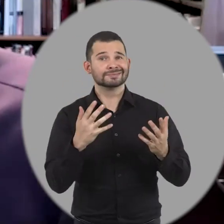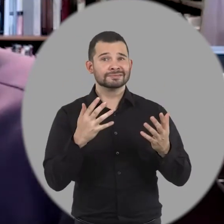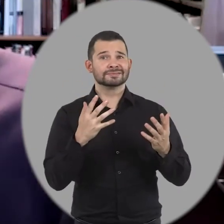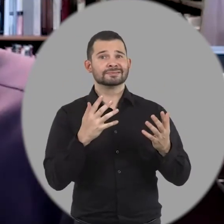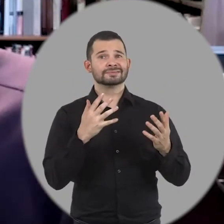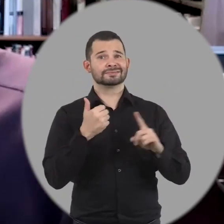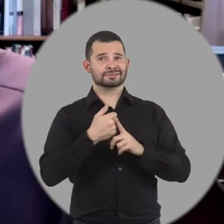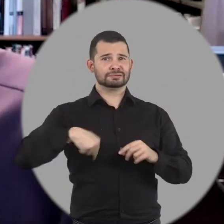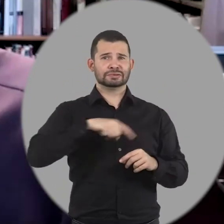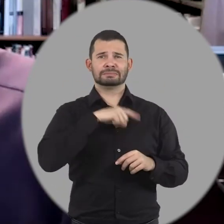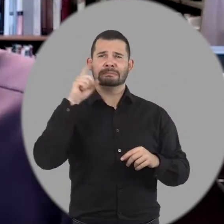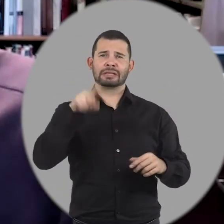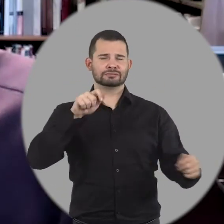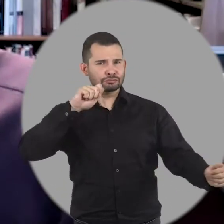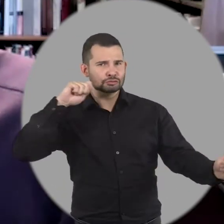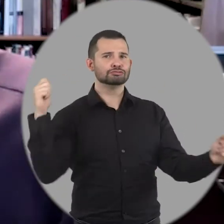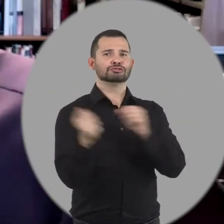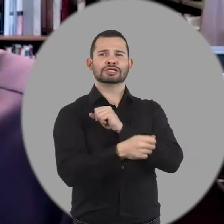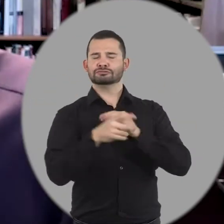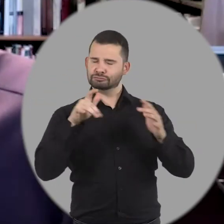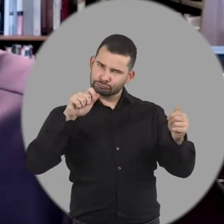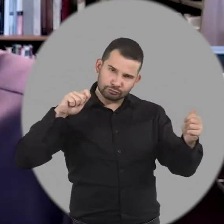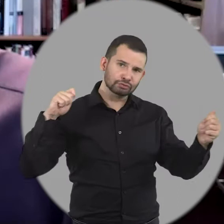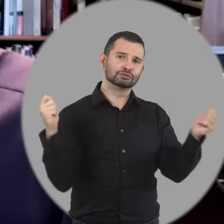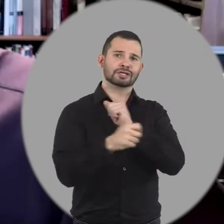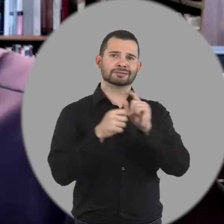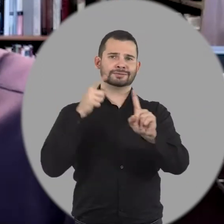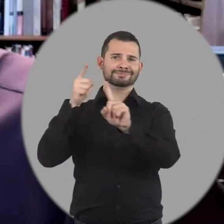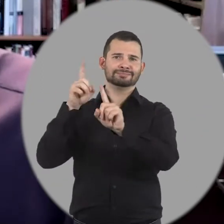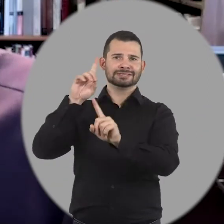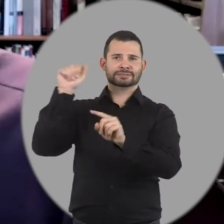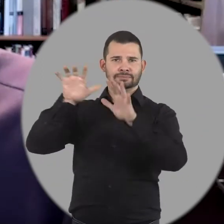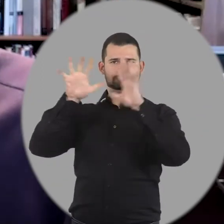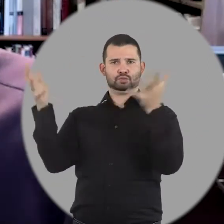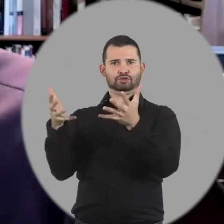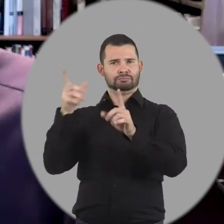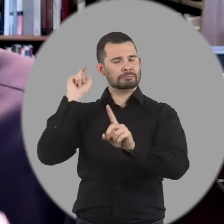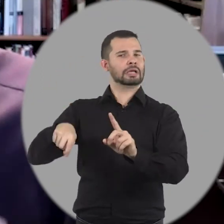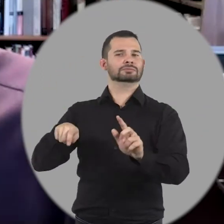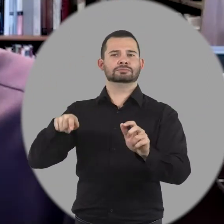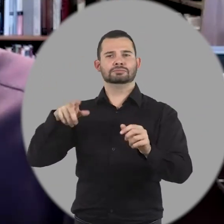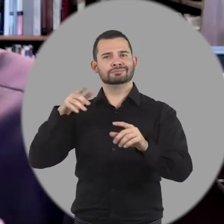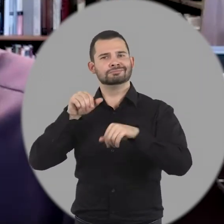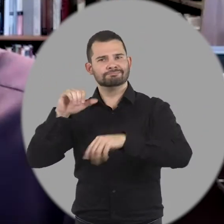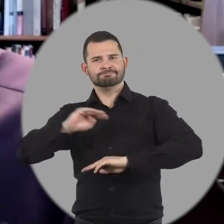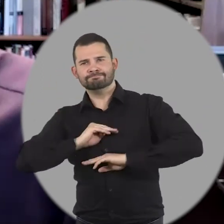go about making change in the disability world in order that we address these tough issues.